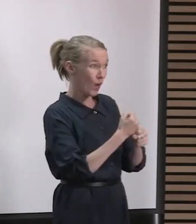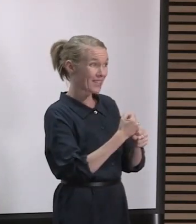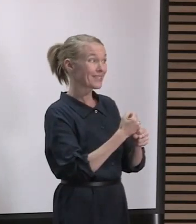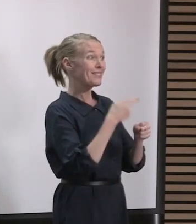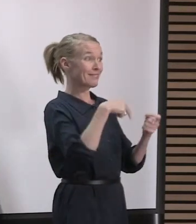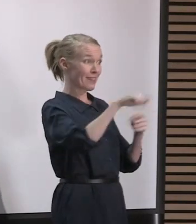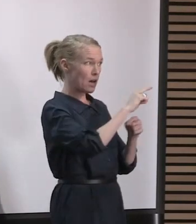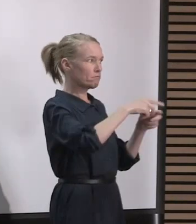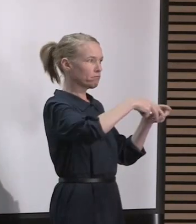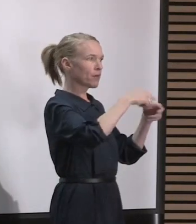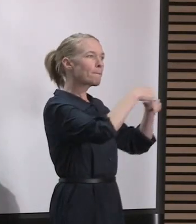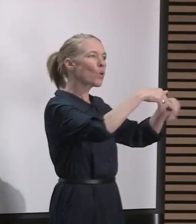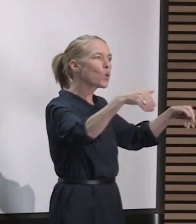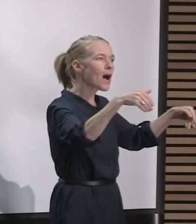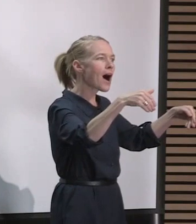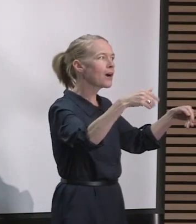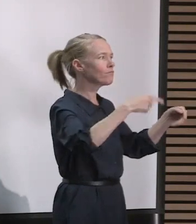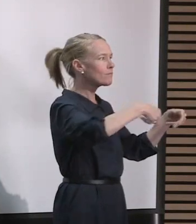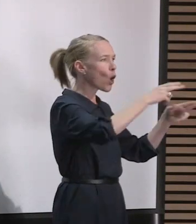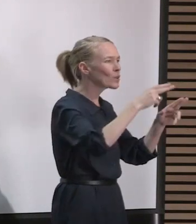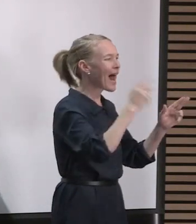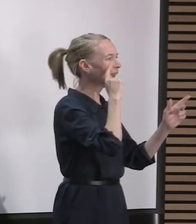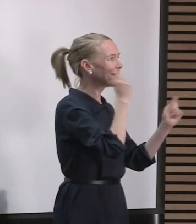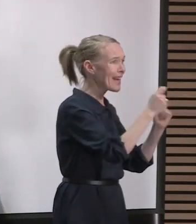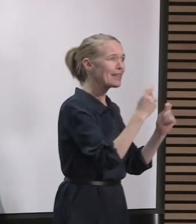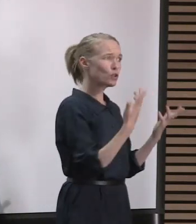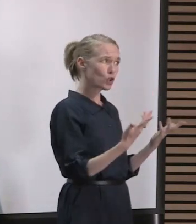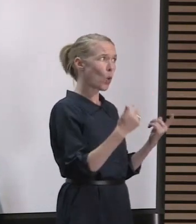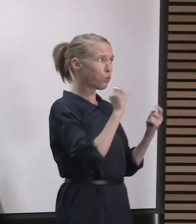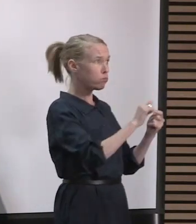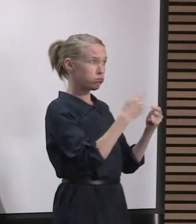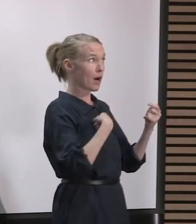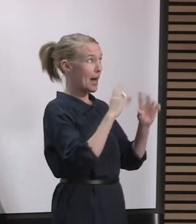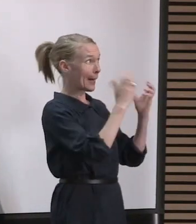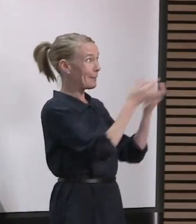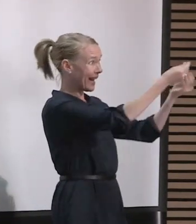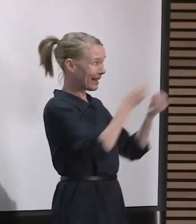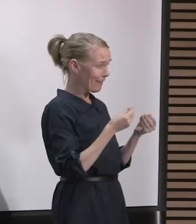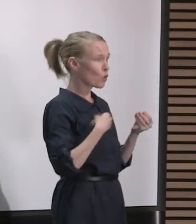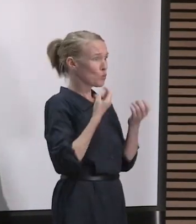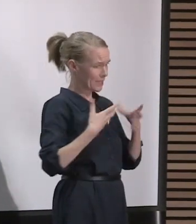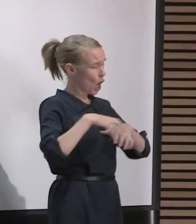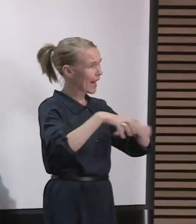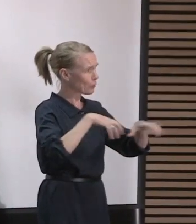again on 13 August as part of our broader testing of every